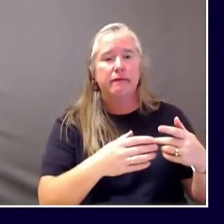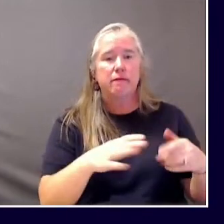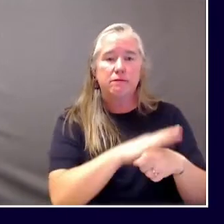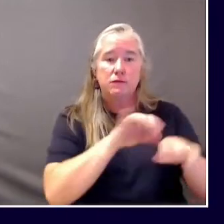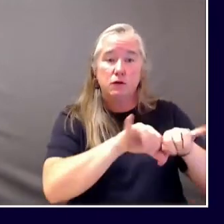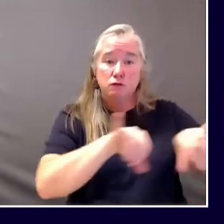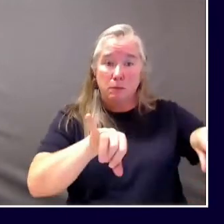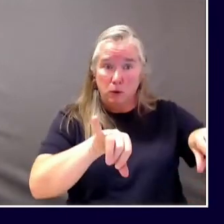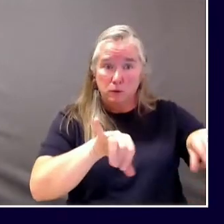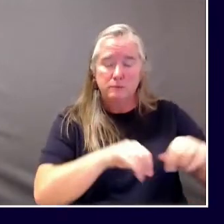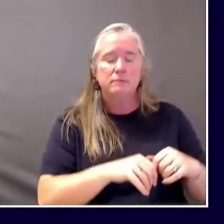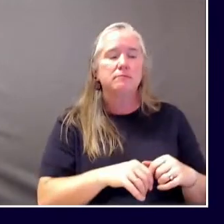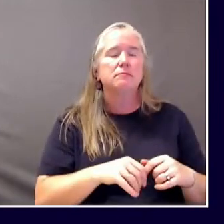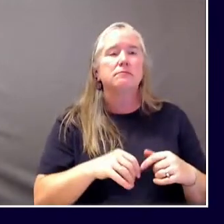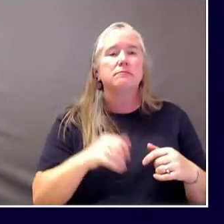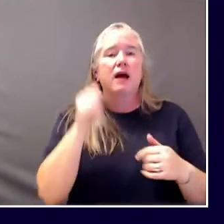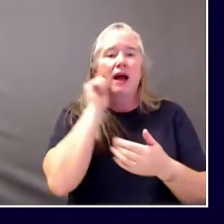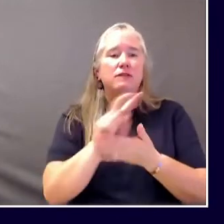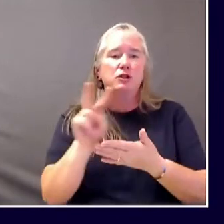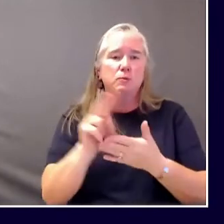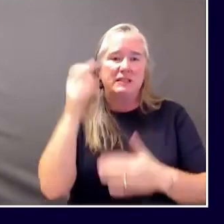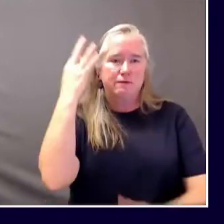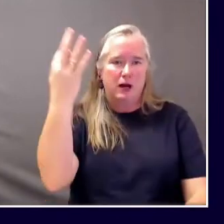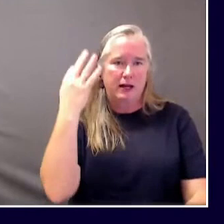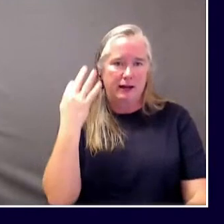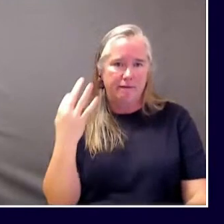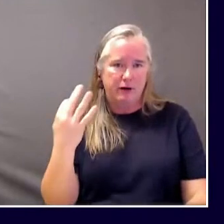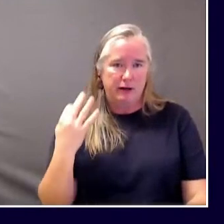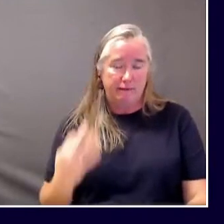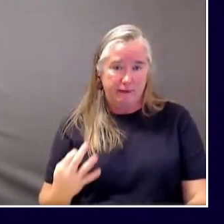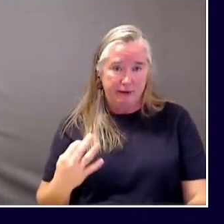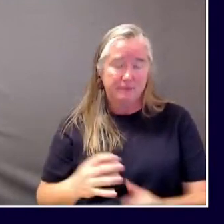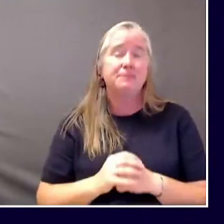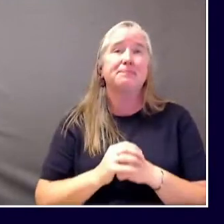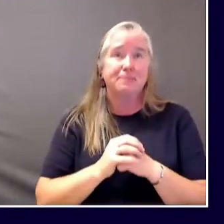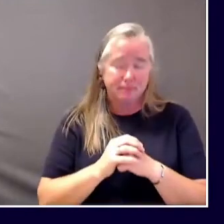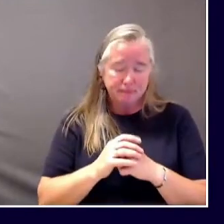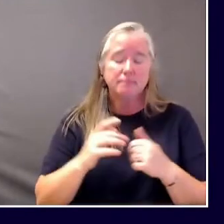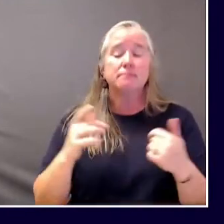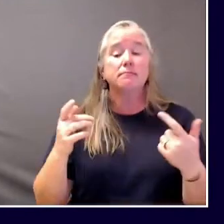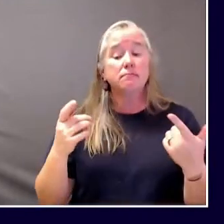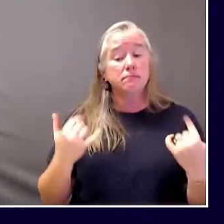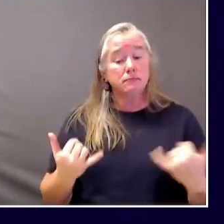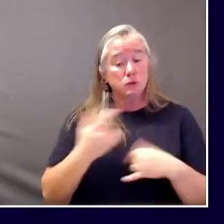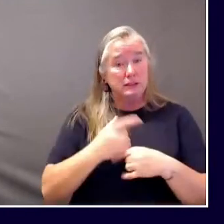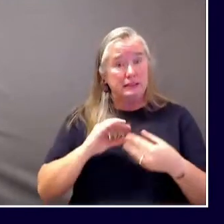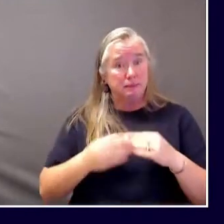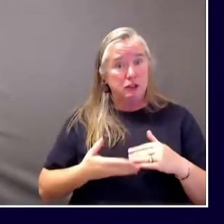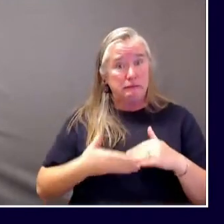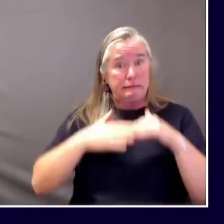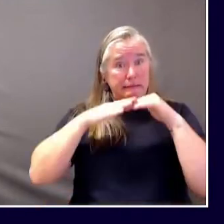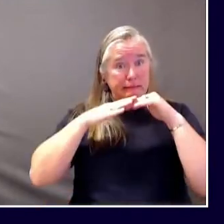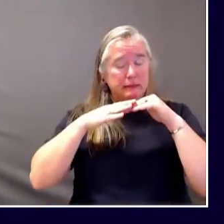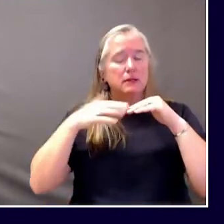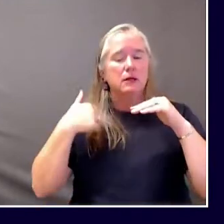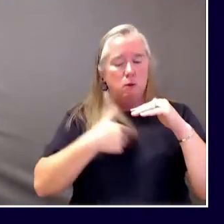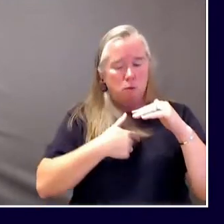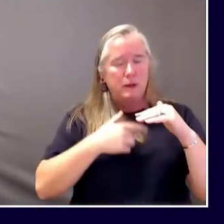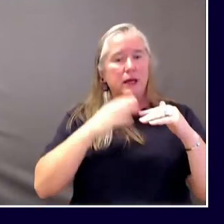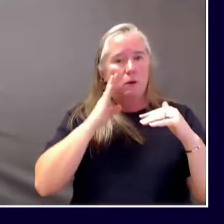usually every other Friday so we will be looking at these new